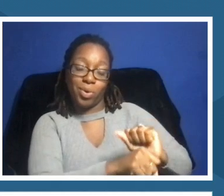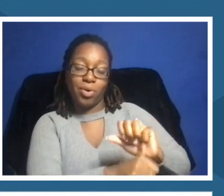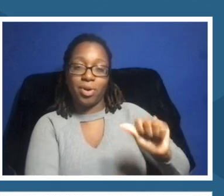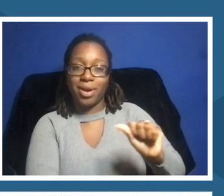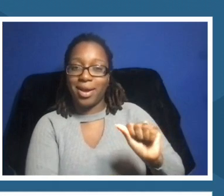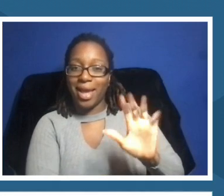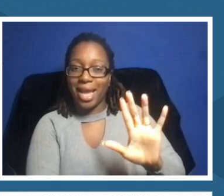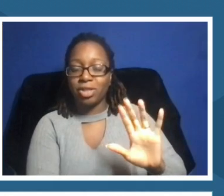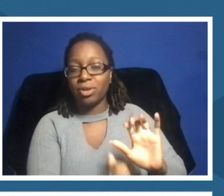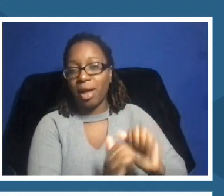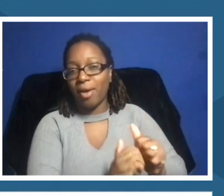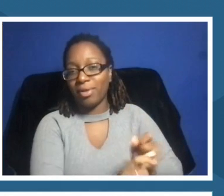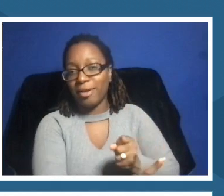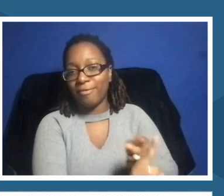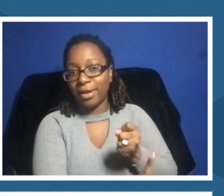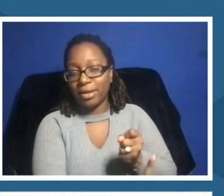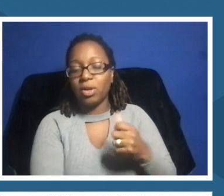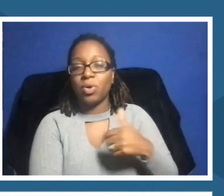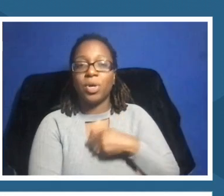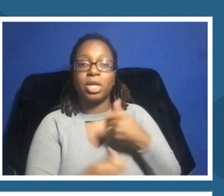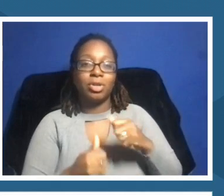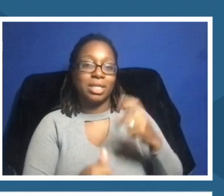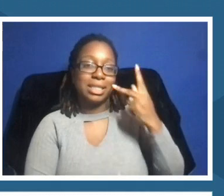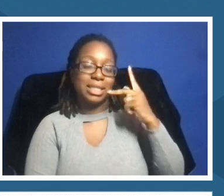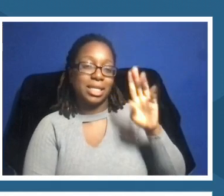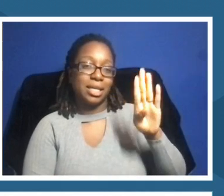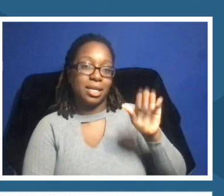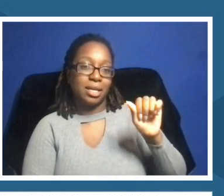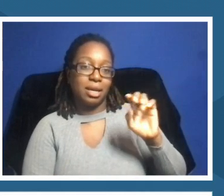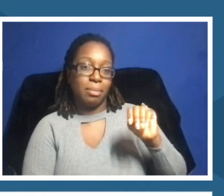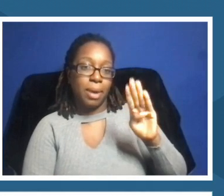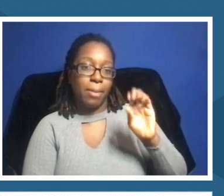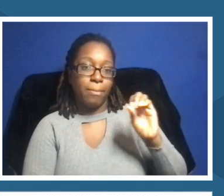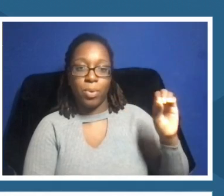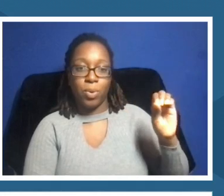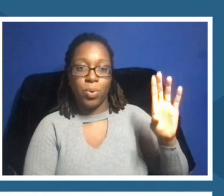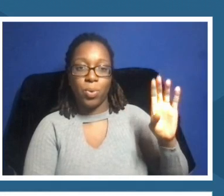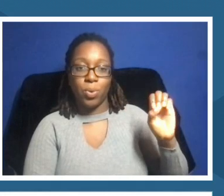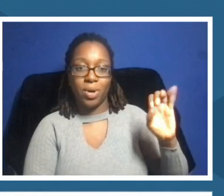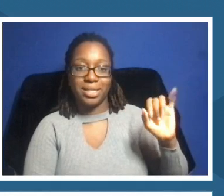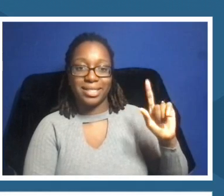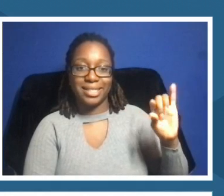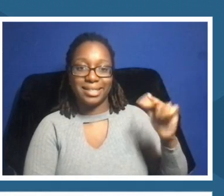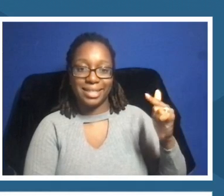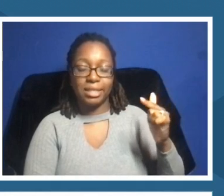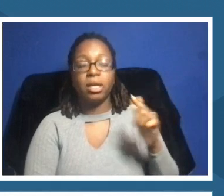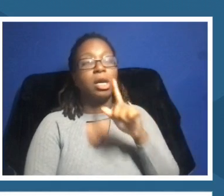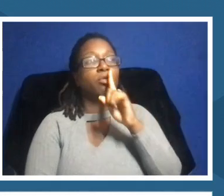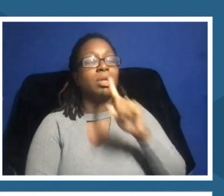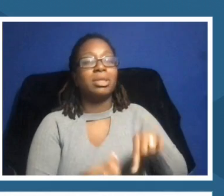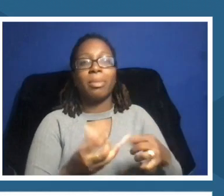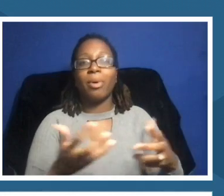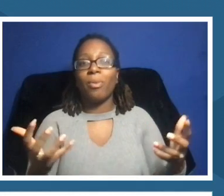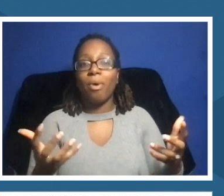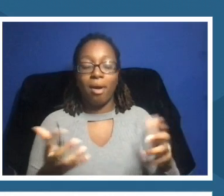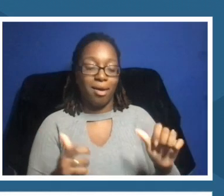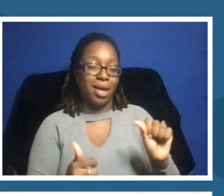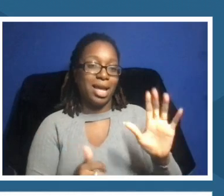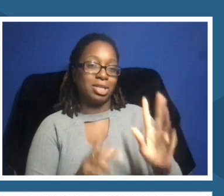bamboo ceiling and basically that's this phenomenon where asian people are often